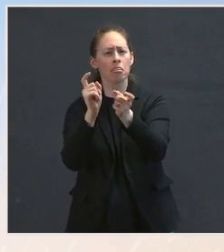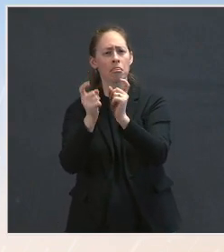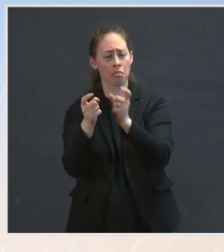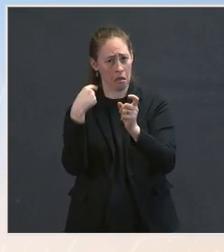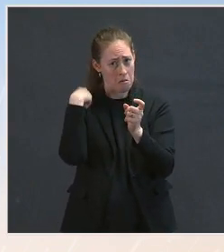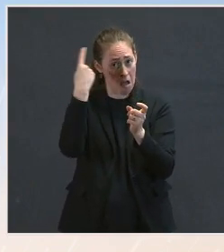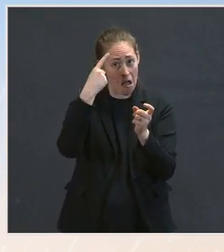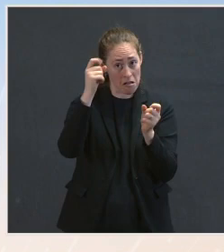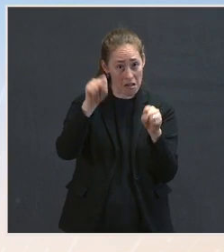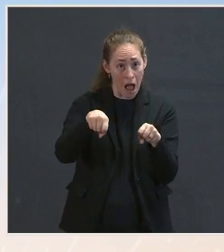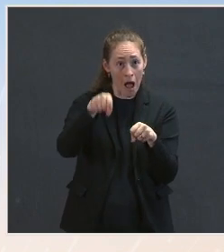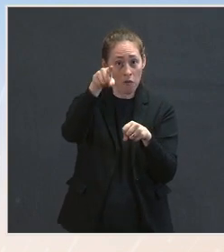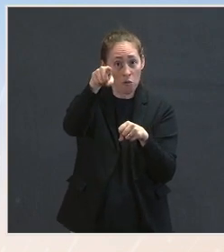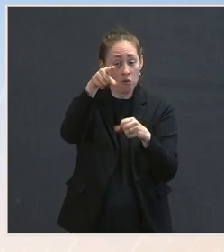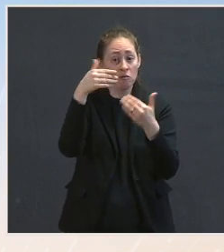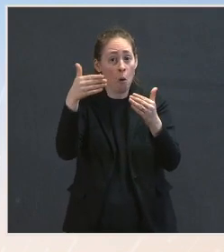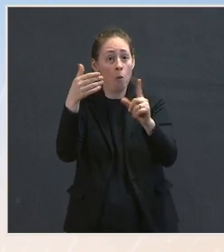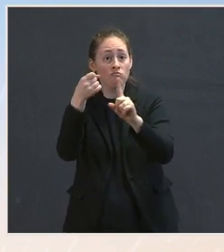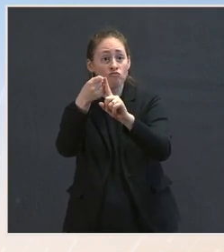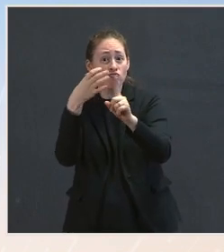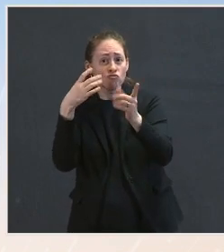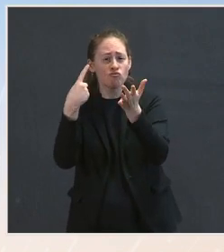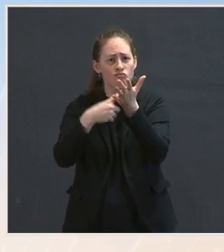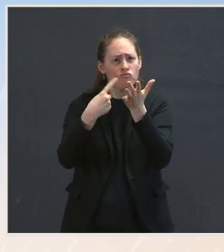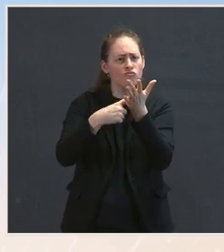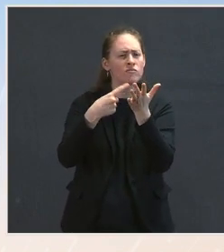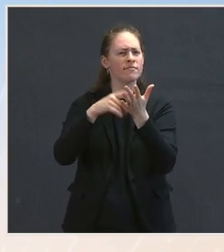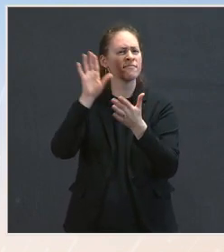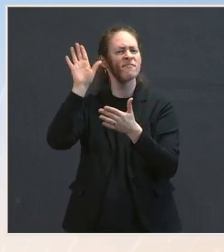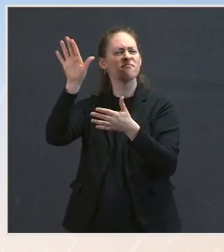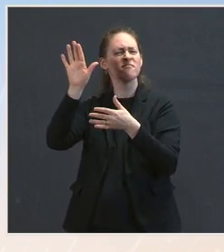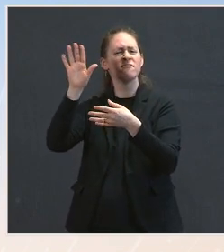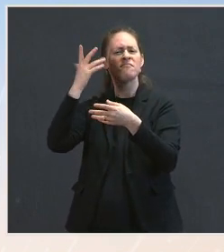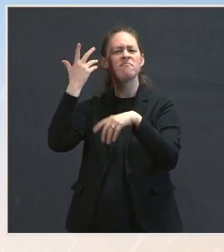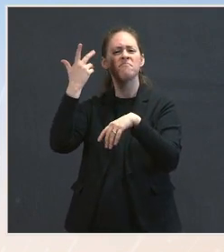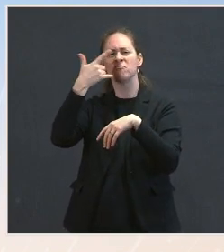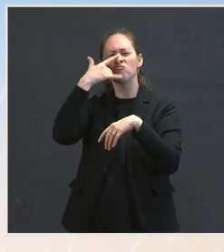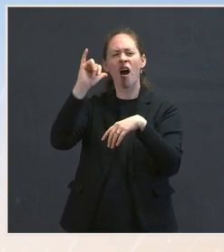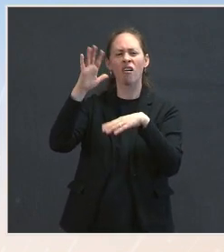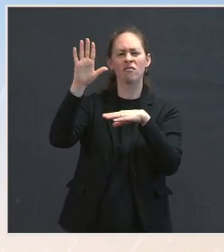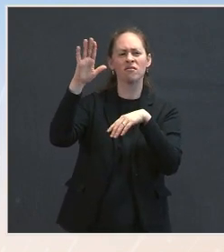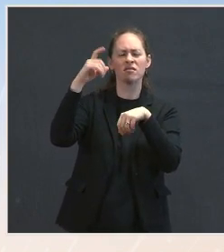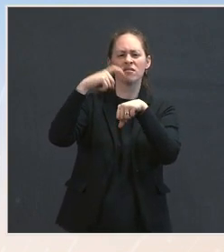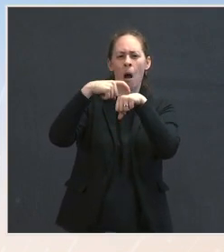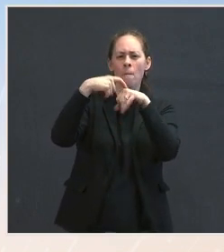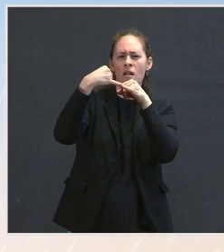the President's timetable is, given -- and how much it's affected by the fact that the pandemic,